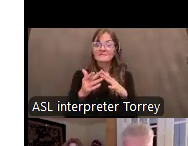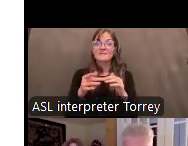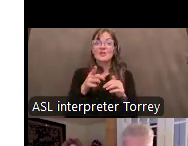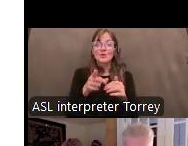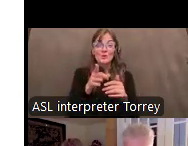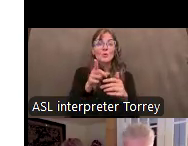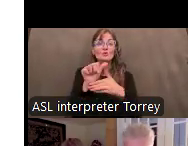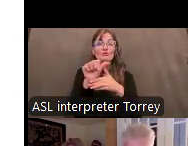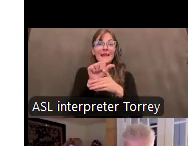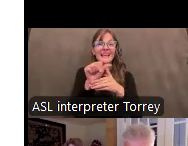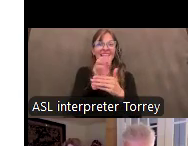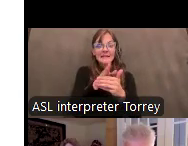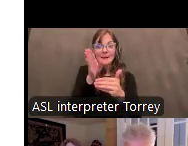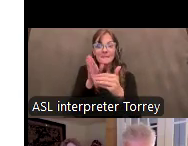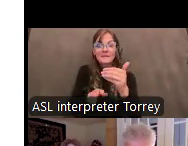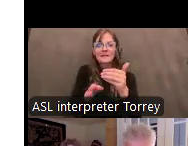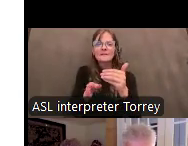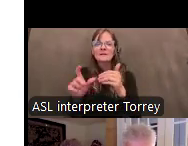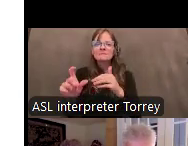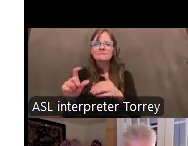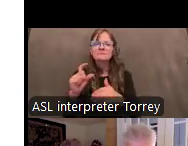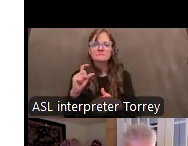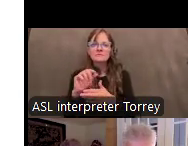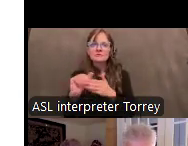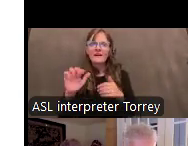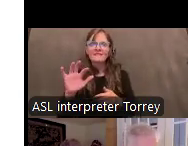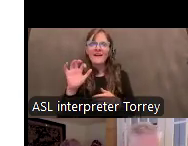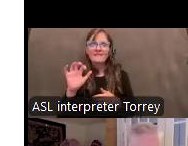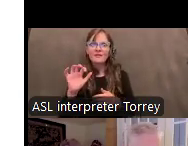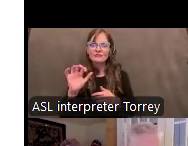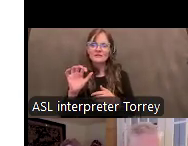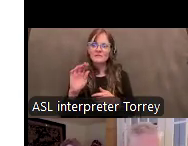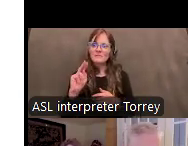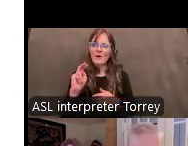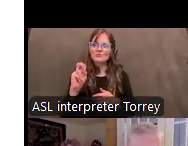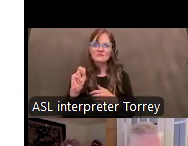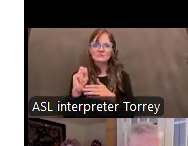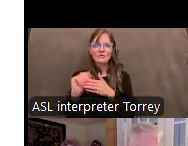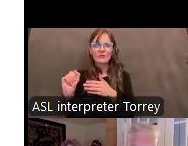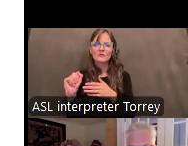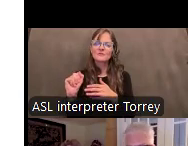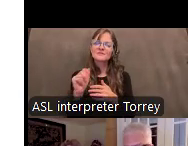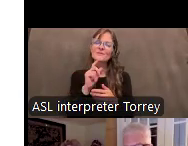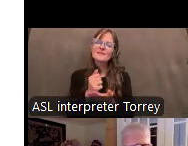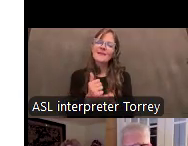which really adds to our brand strength package. It's also important in the state of Wisconsin